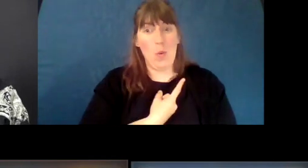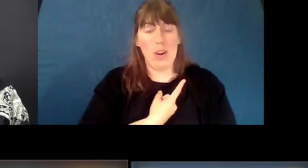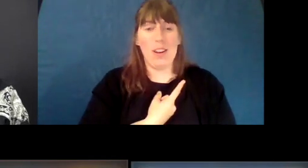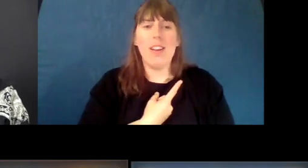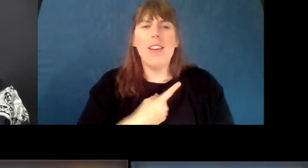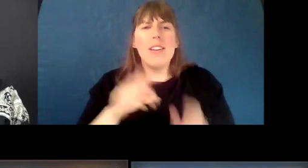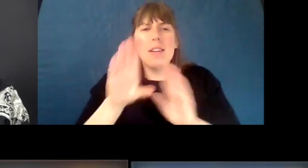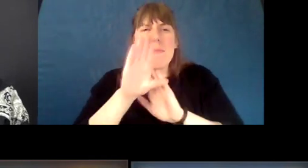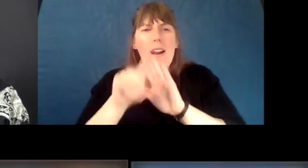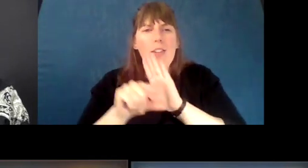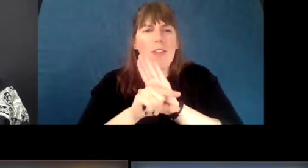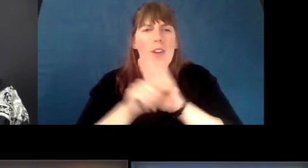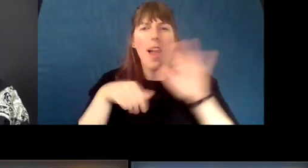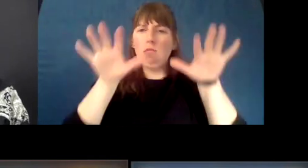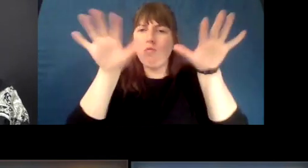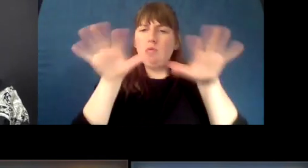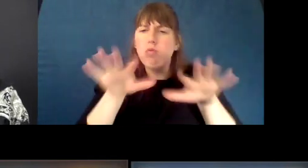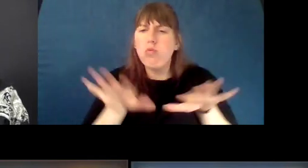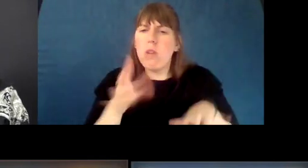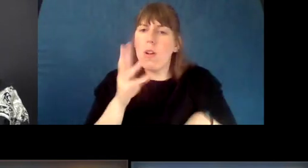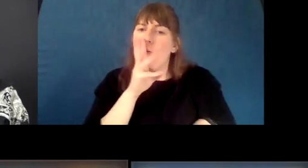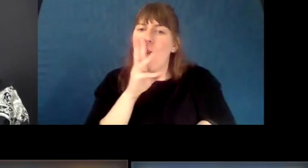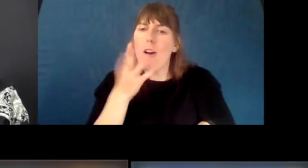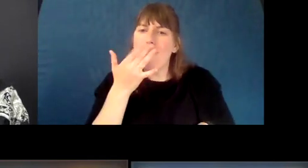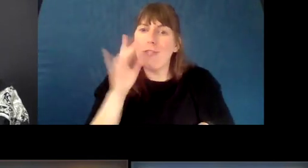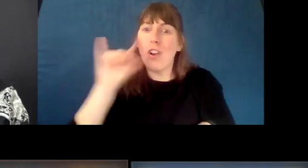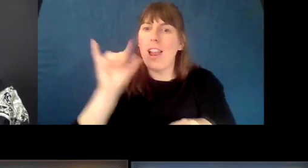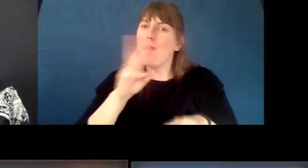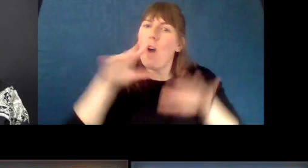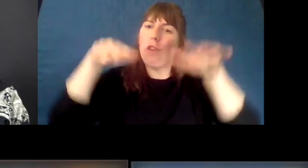there's some pretty watercolors, almost like a waterfall kind of a wave